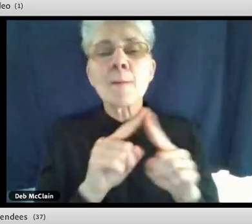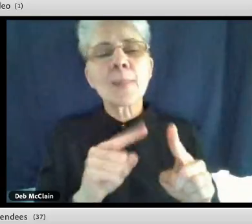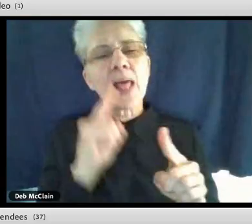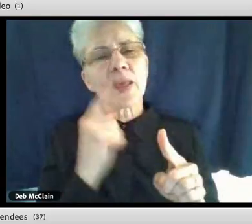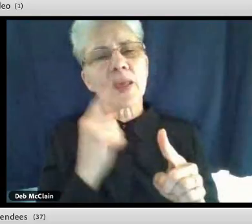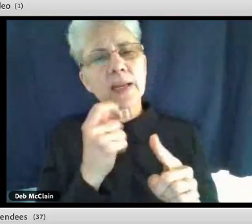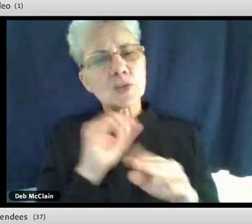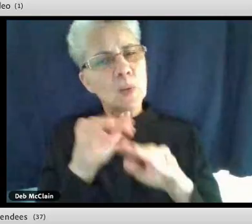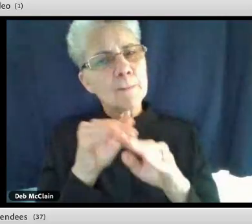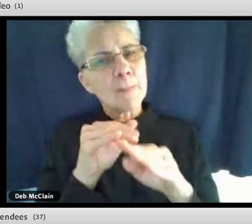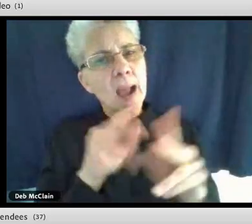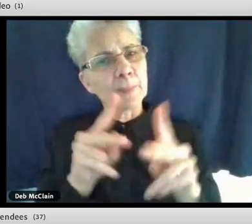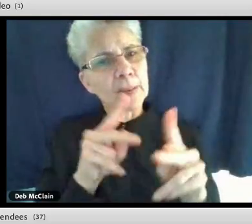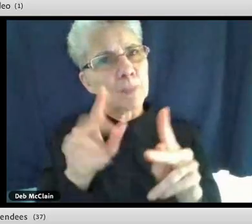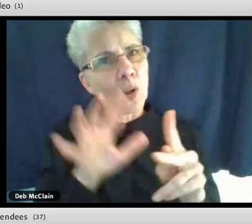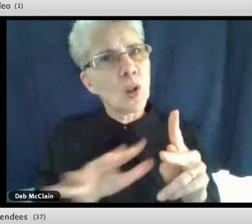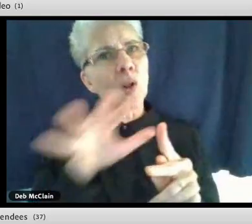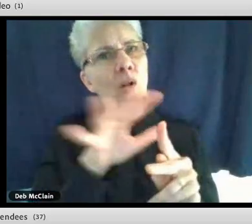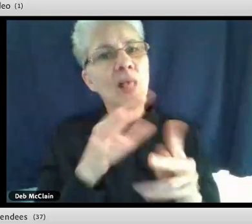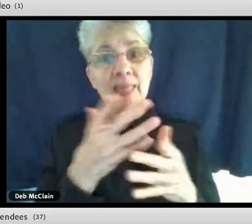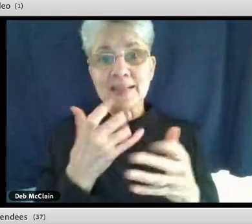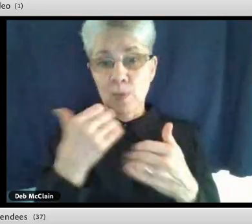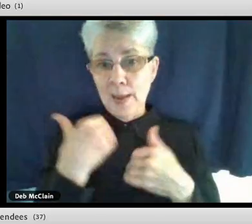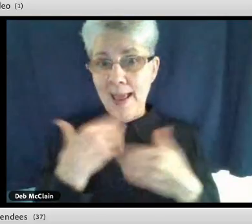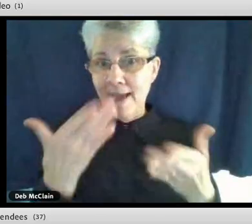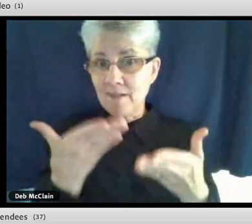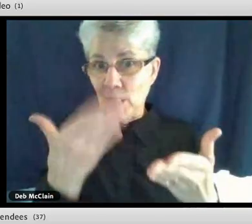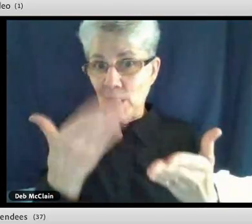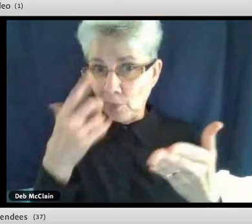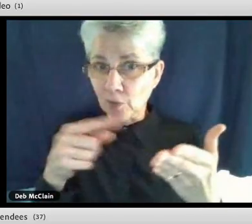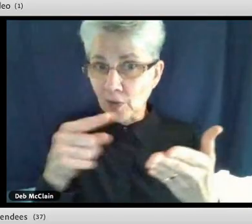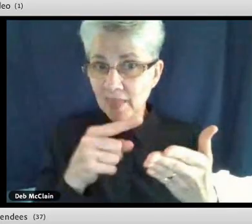hey, you can call in and get help, right? But I think we need to remind our patrons